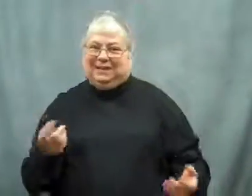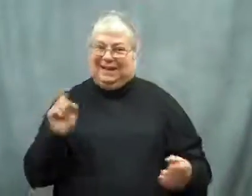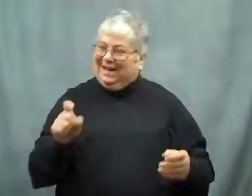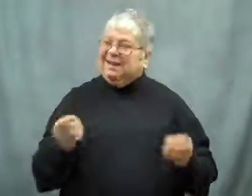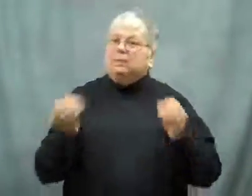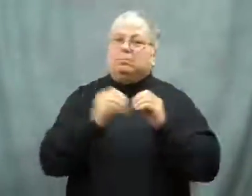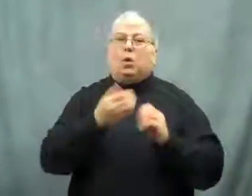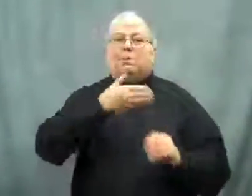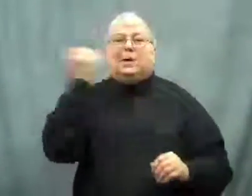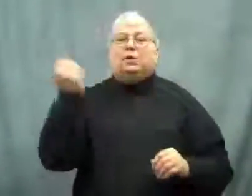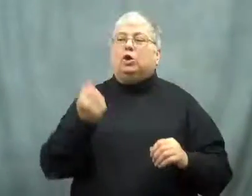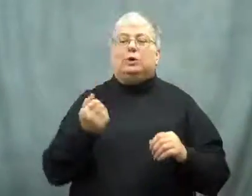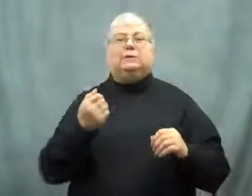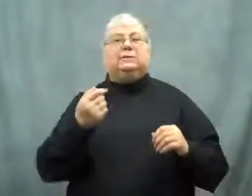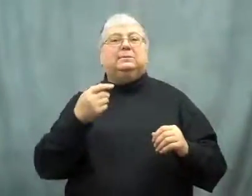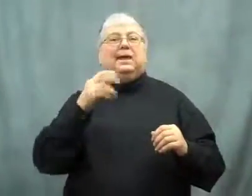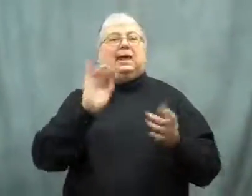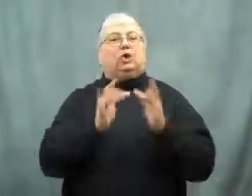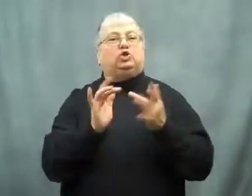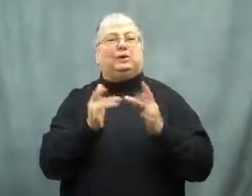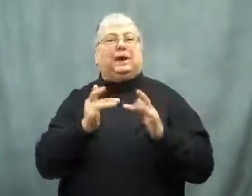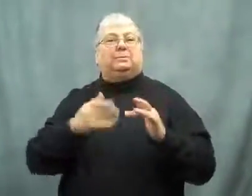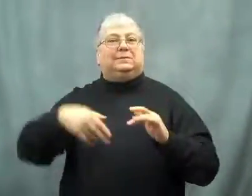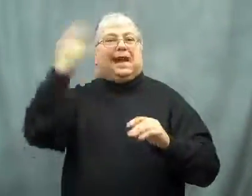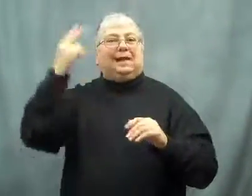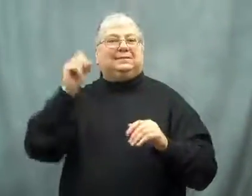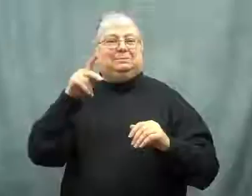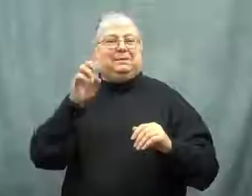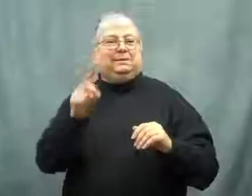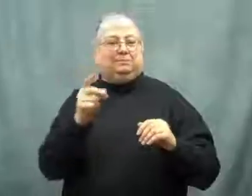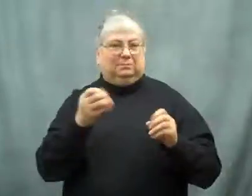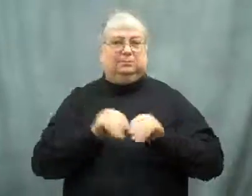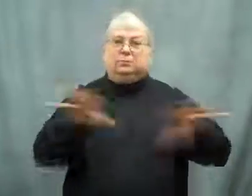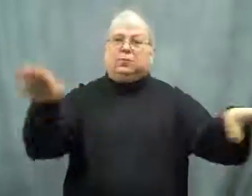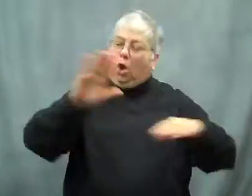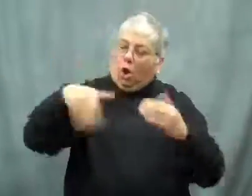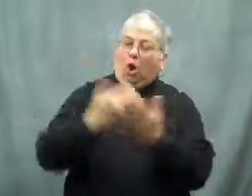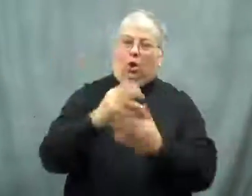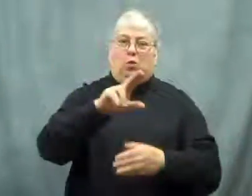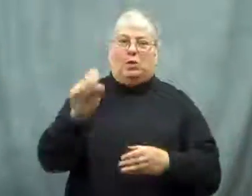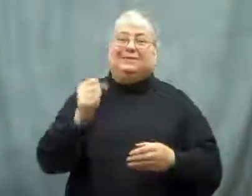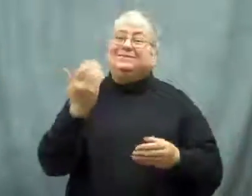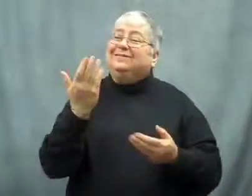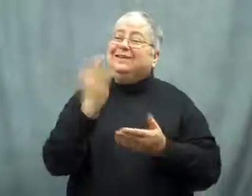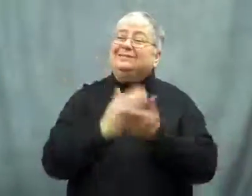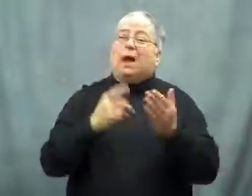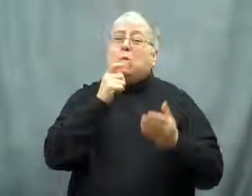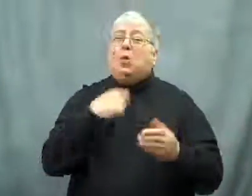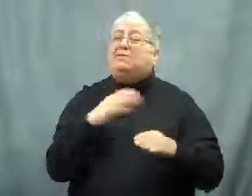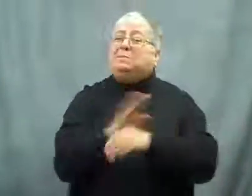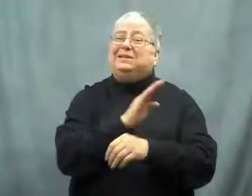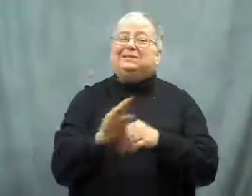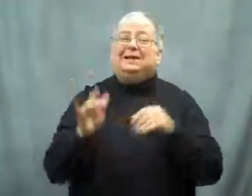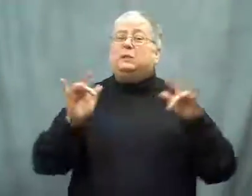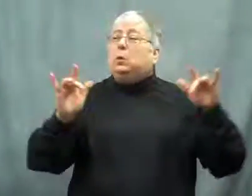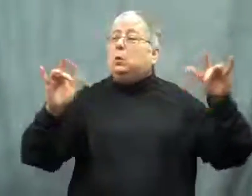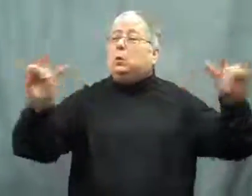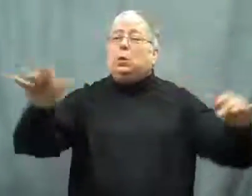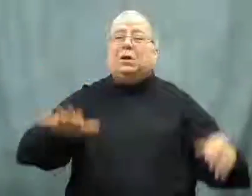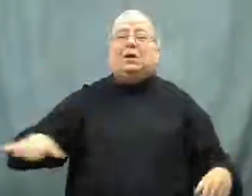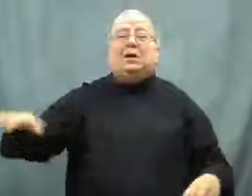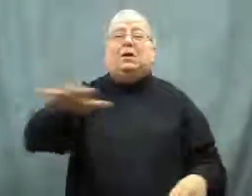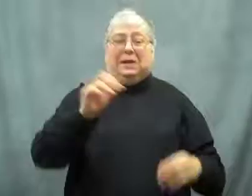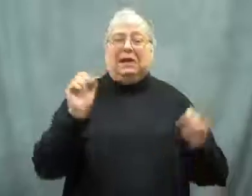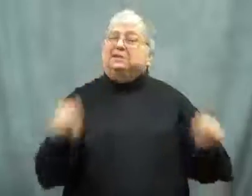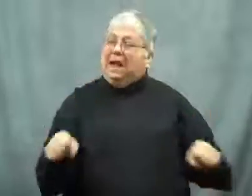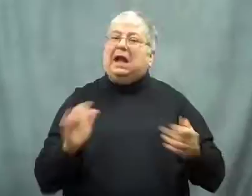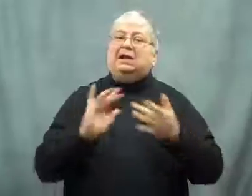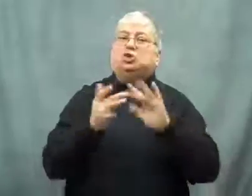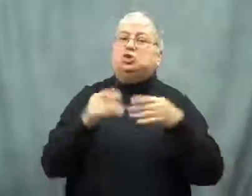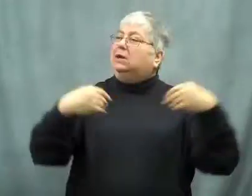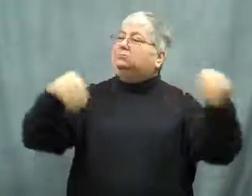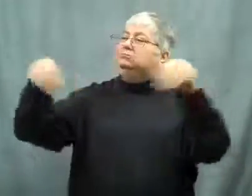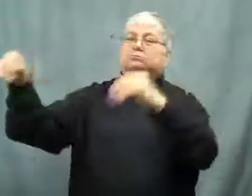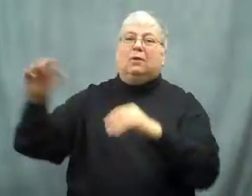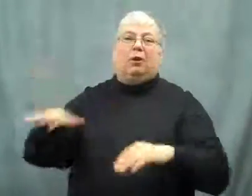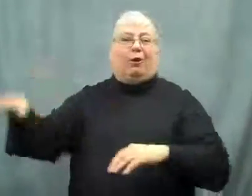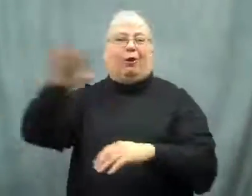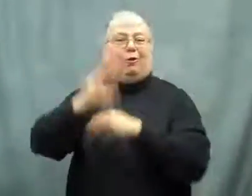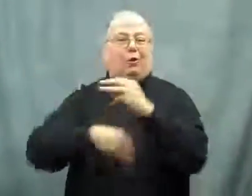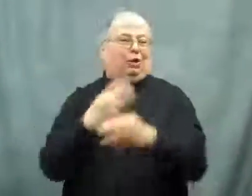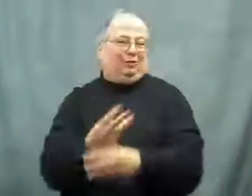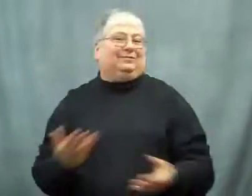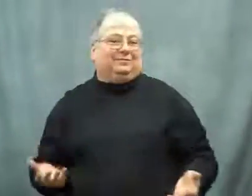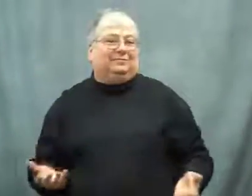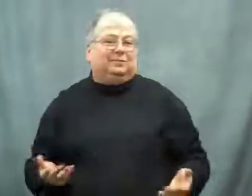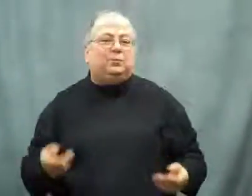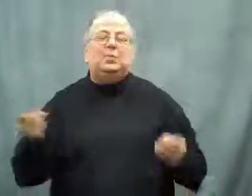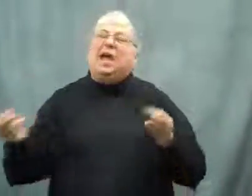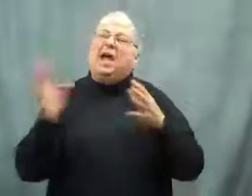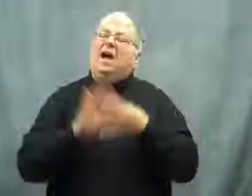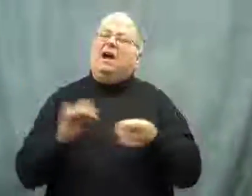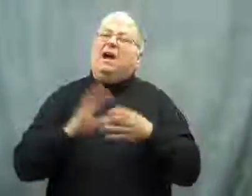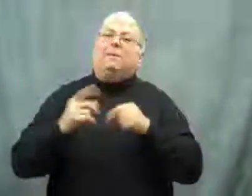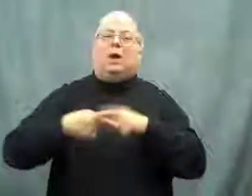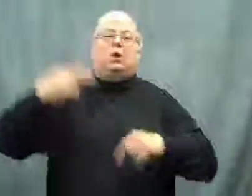High speed internet needs to be available everywhere.